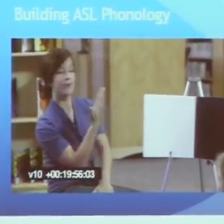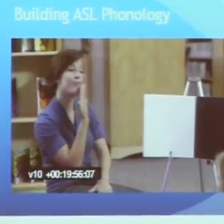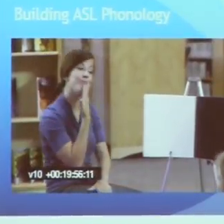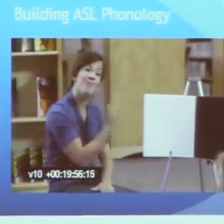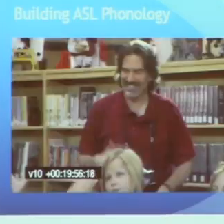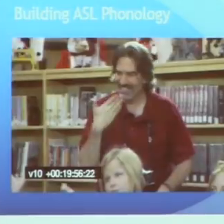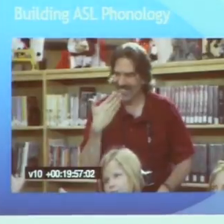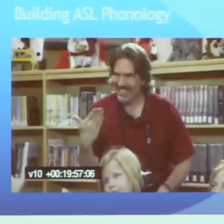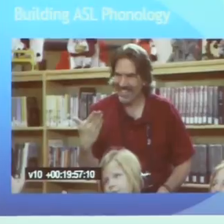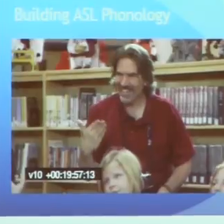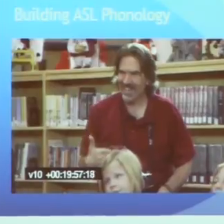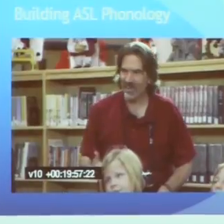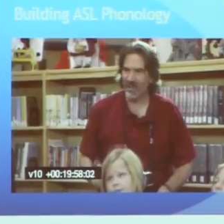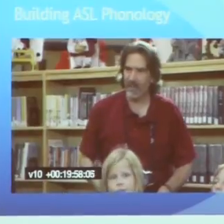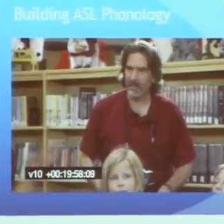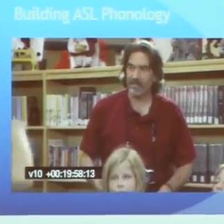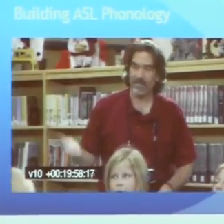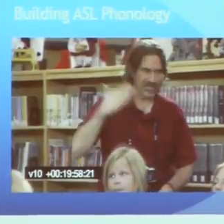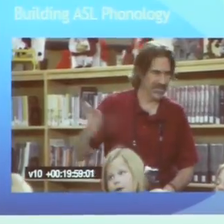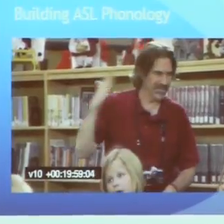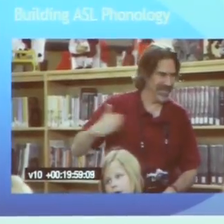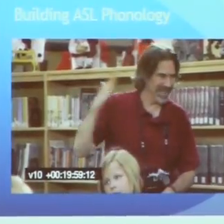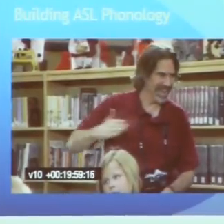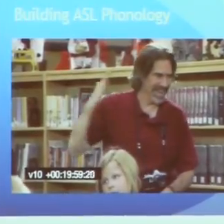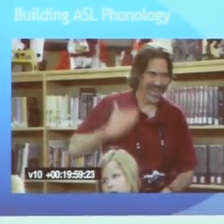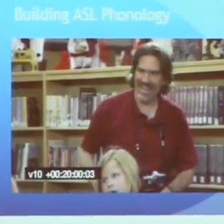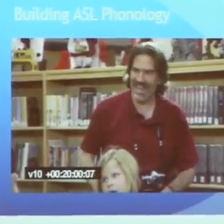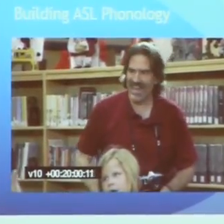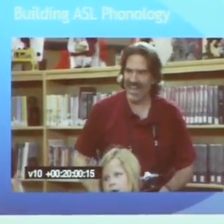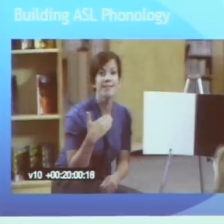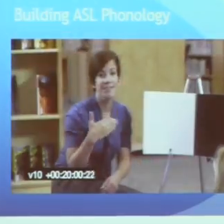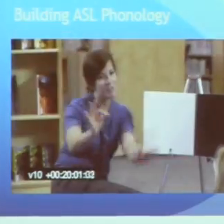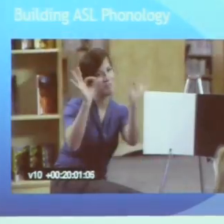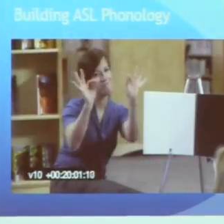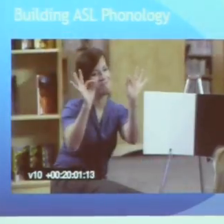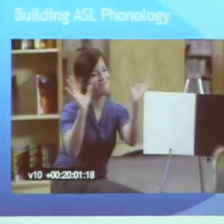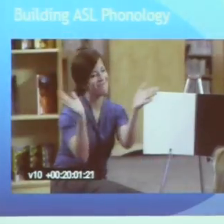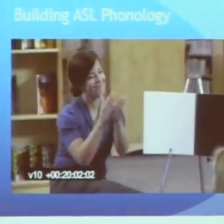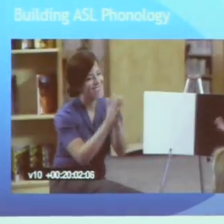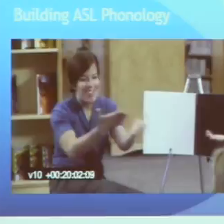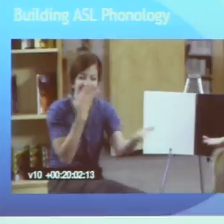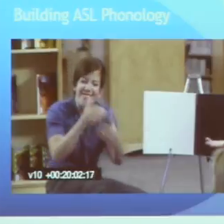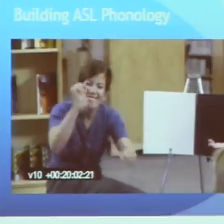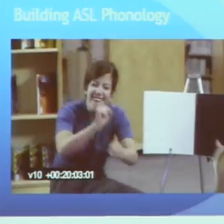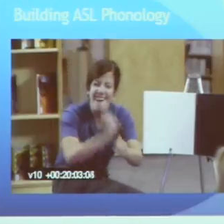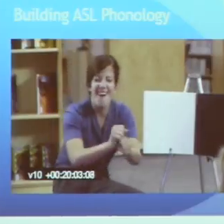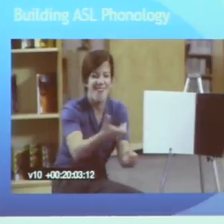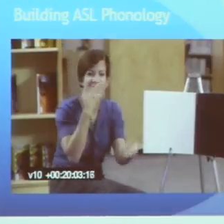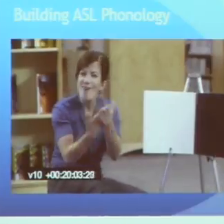Or, thank you. Or, c'mon. Great job.